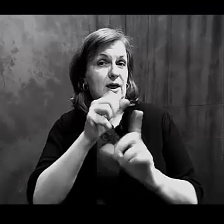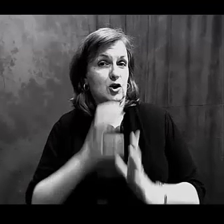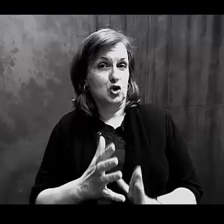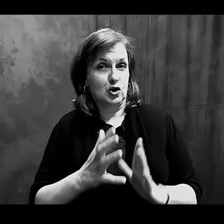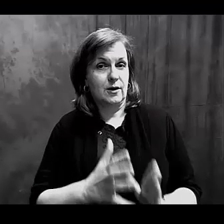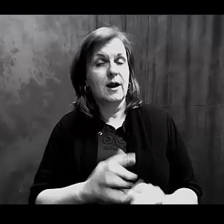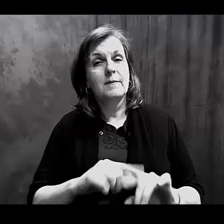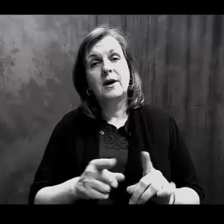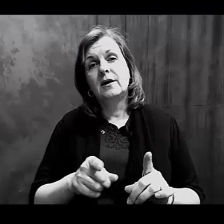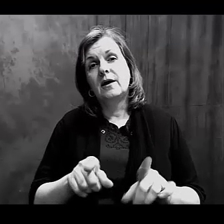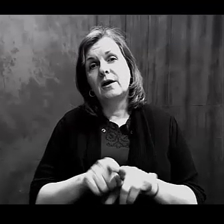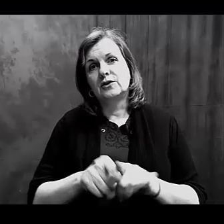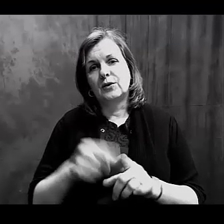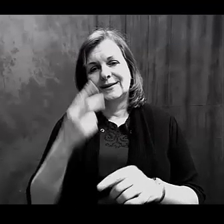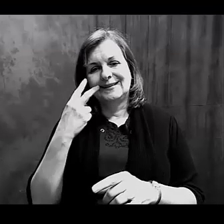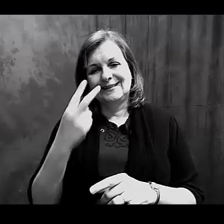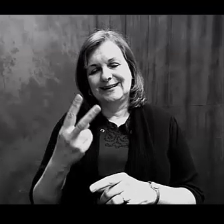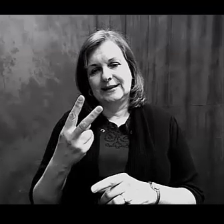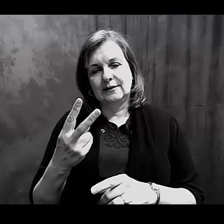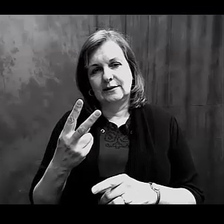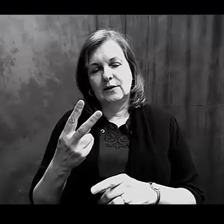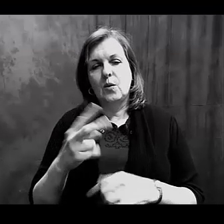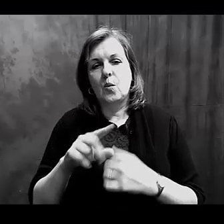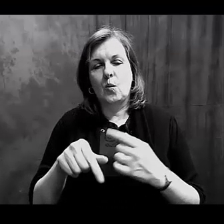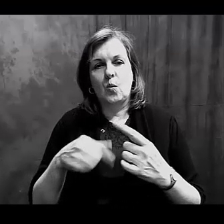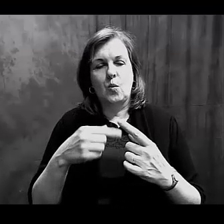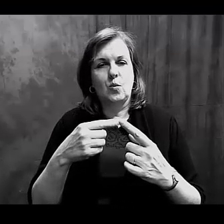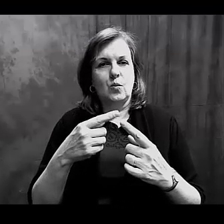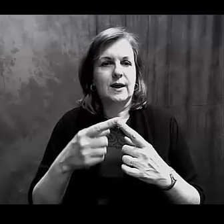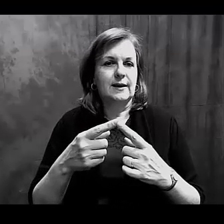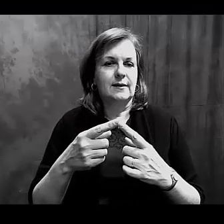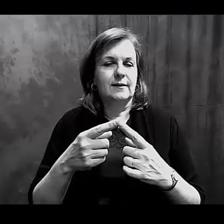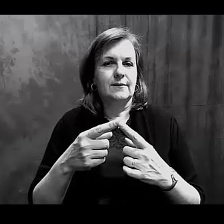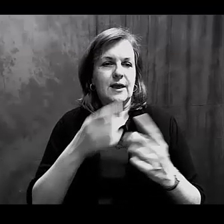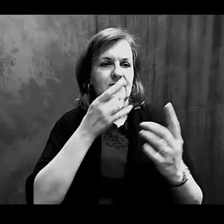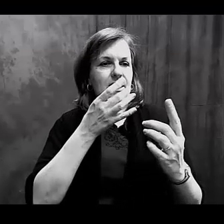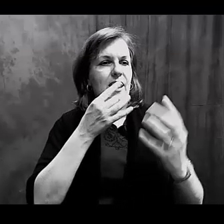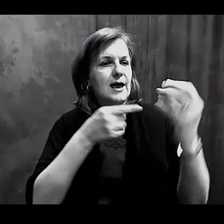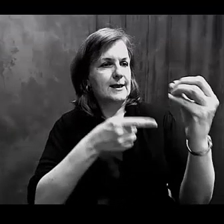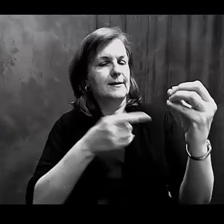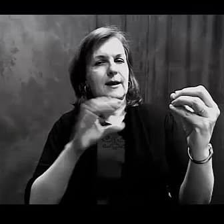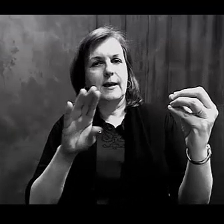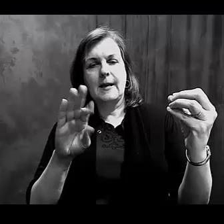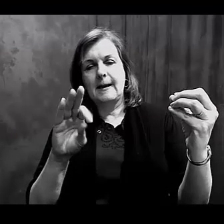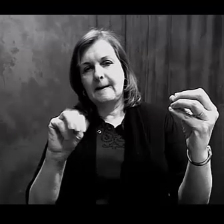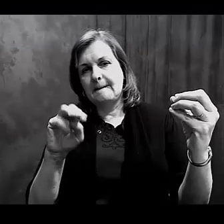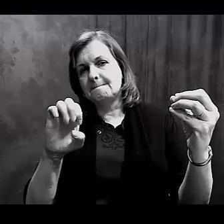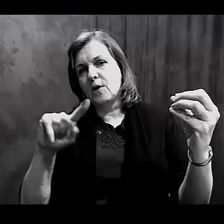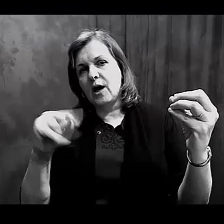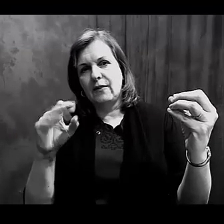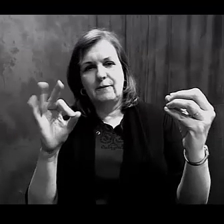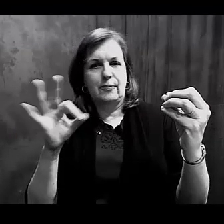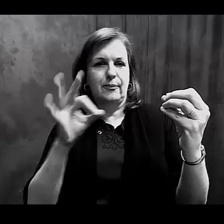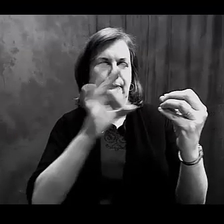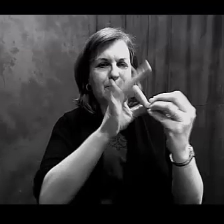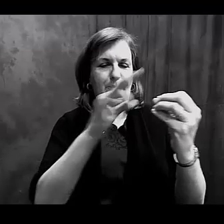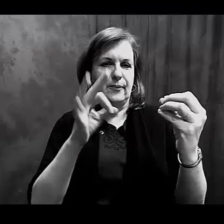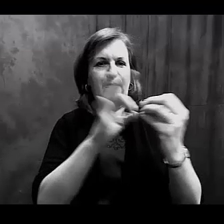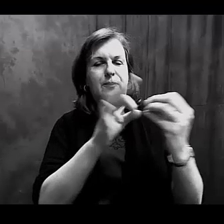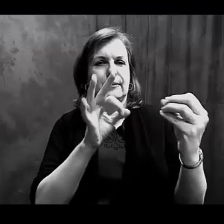predators you can be moving away from and so on but we've all seen the phenomenon where the moth continues to try to fly into